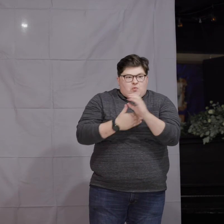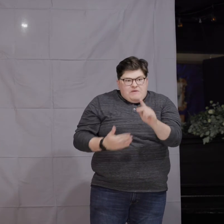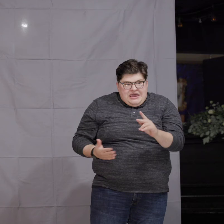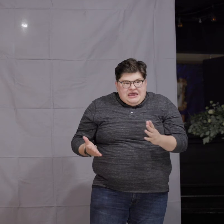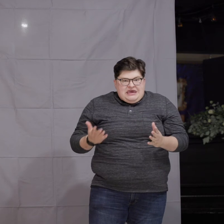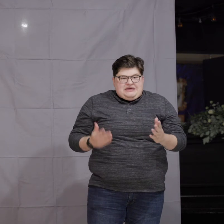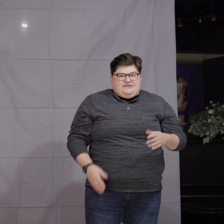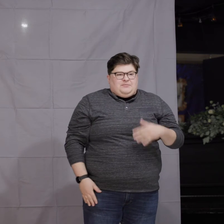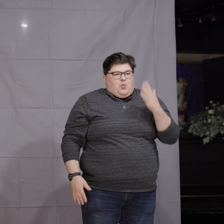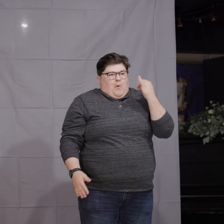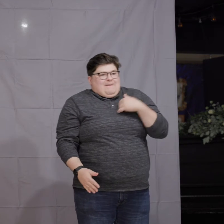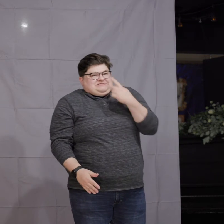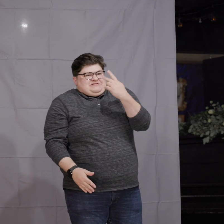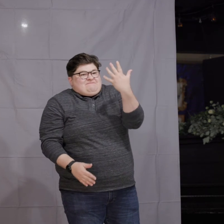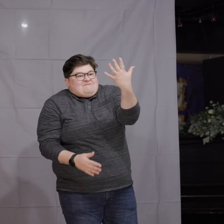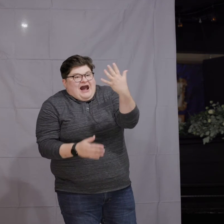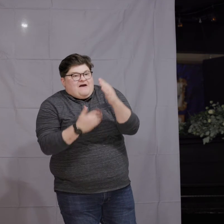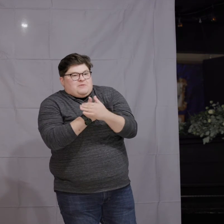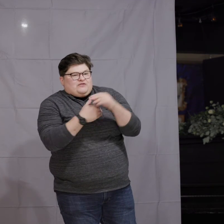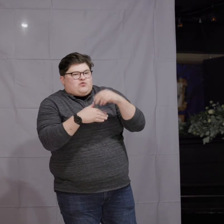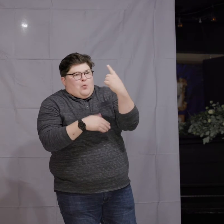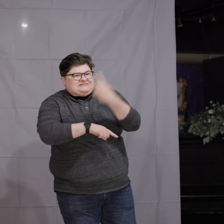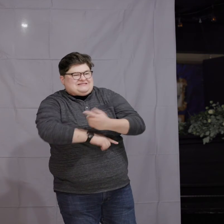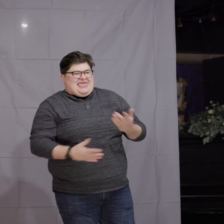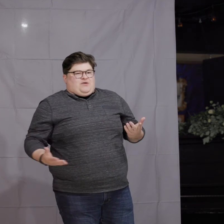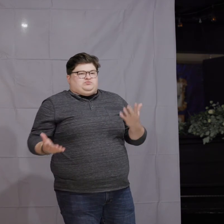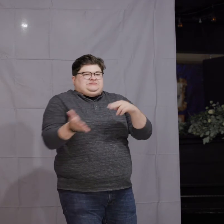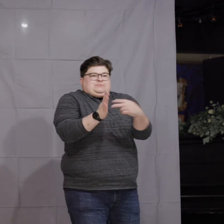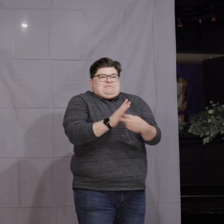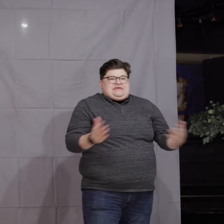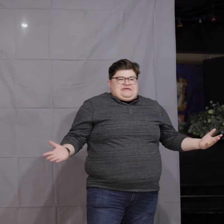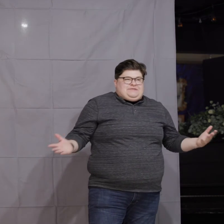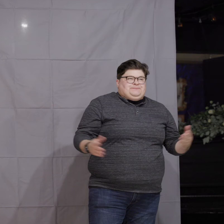I hoped that the butterflies were okay. I didn't know what the significance of that was.